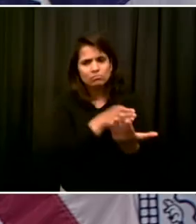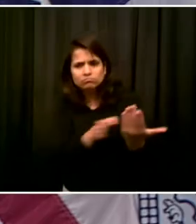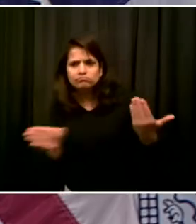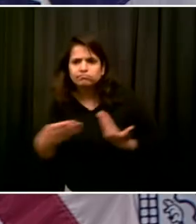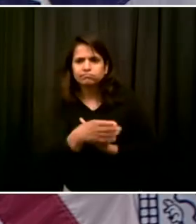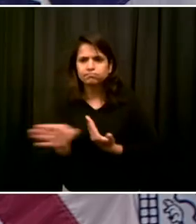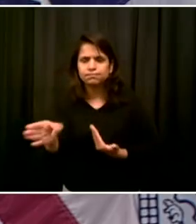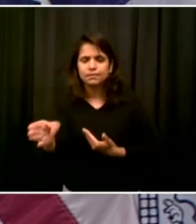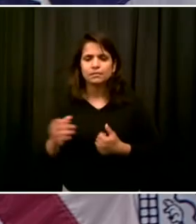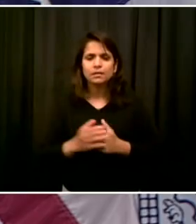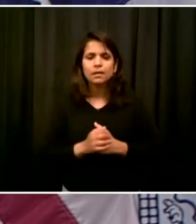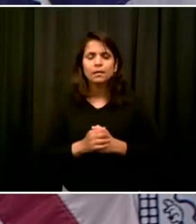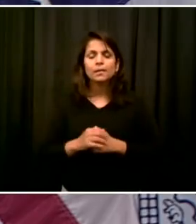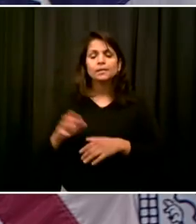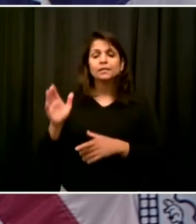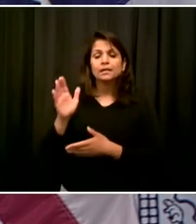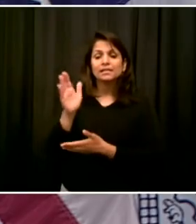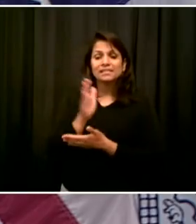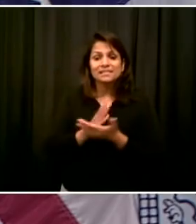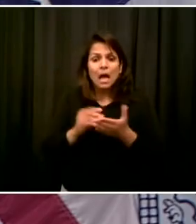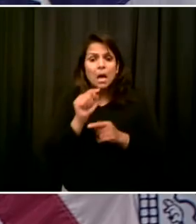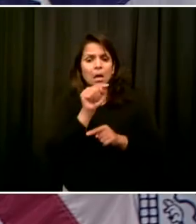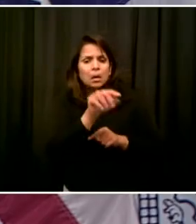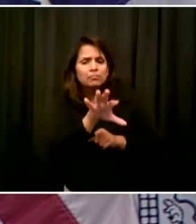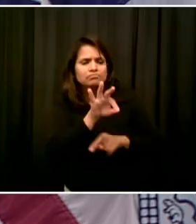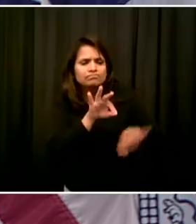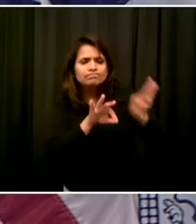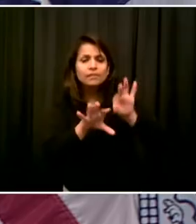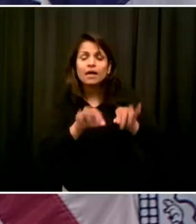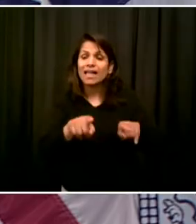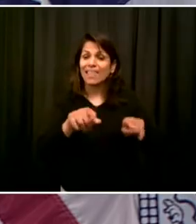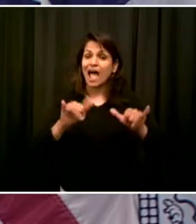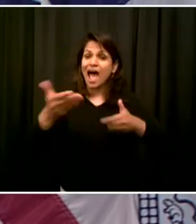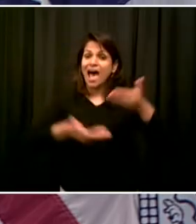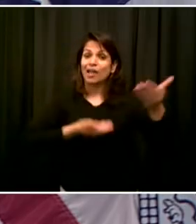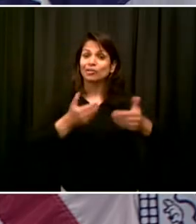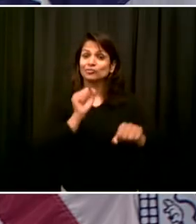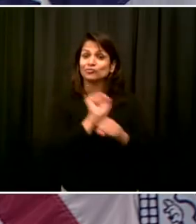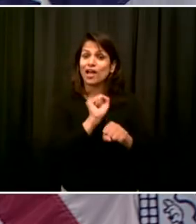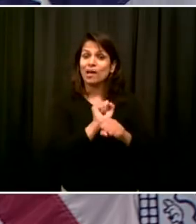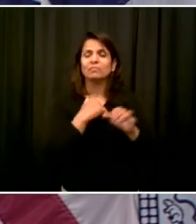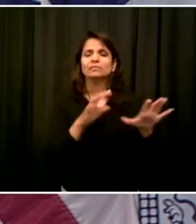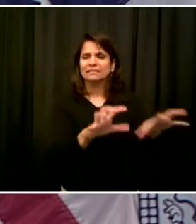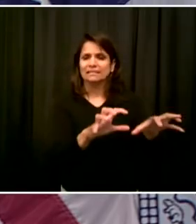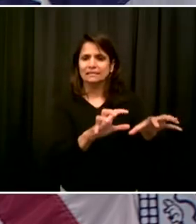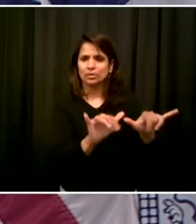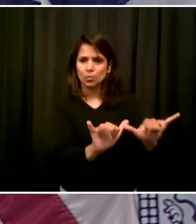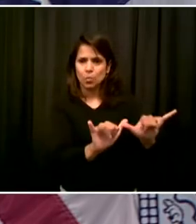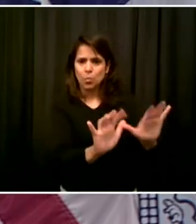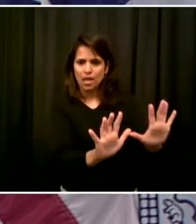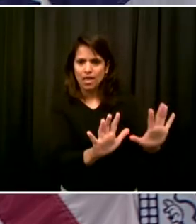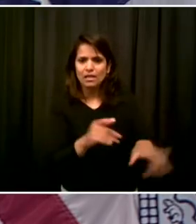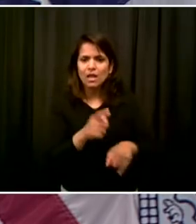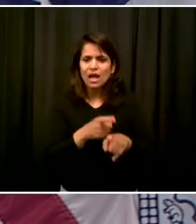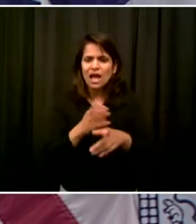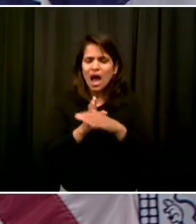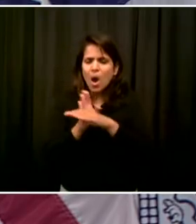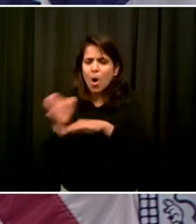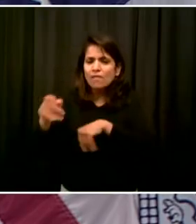WILL NOT BE SPENT . SOME SHIFTING